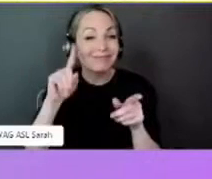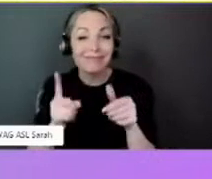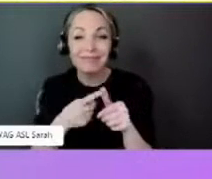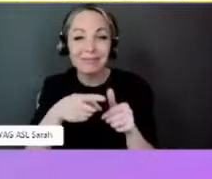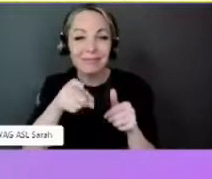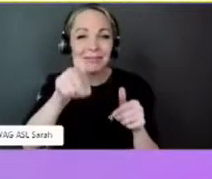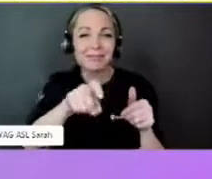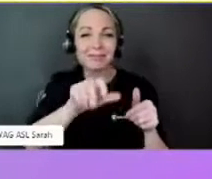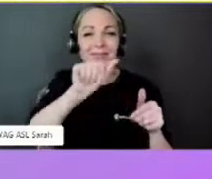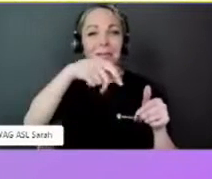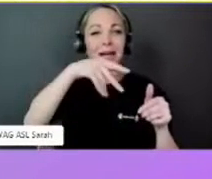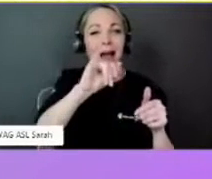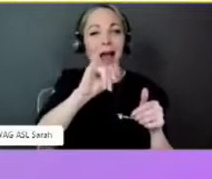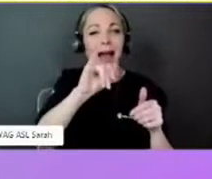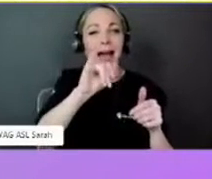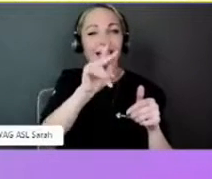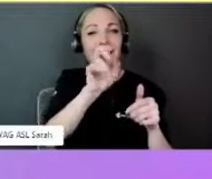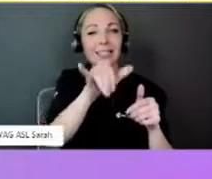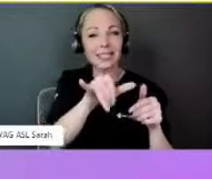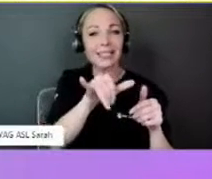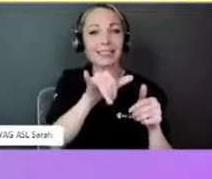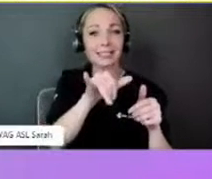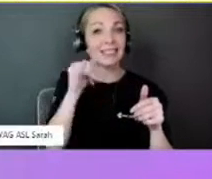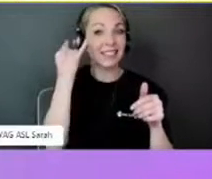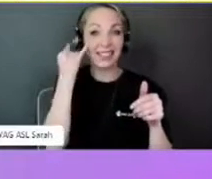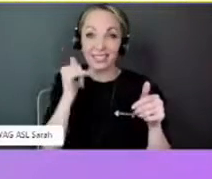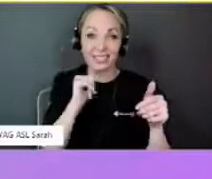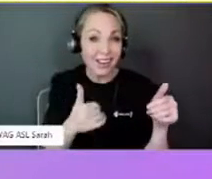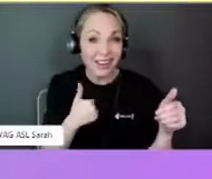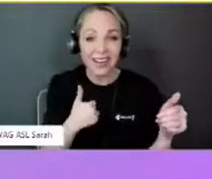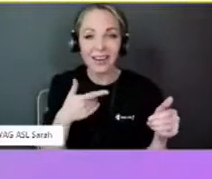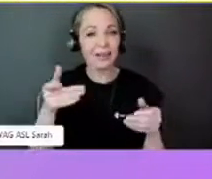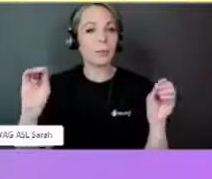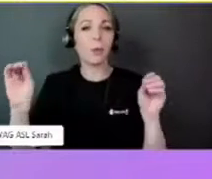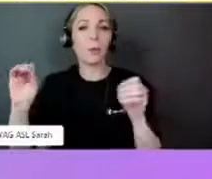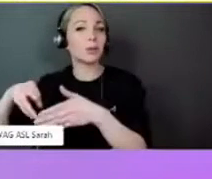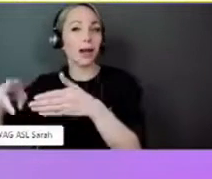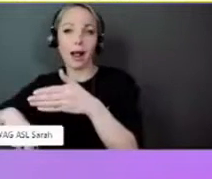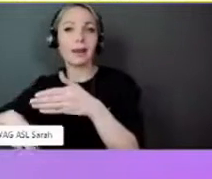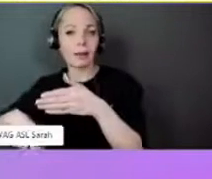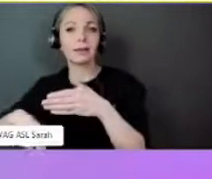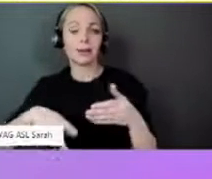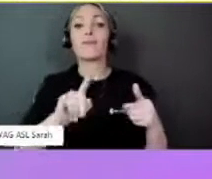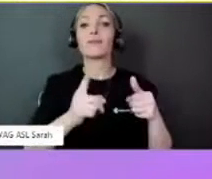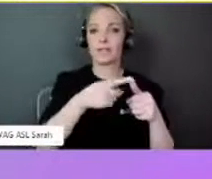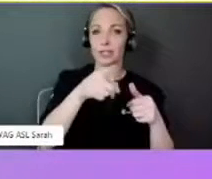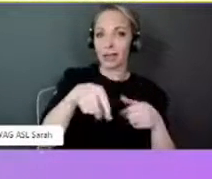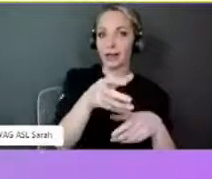so you're gonna need to get that API key from the same place you'd go to see your results after implementing, which is the axe Developer Hub.